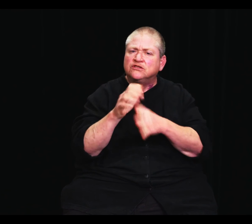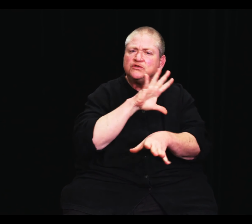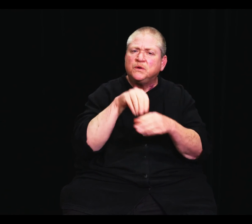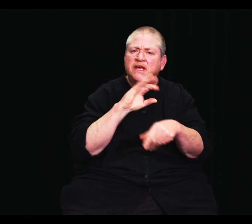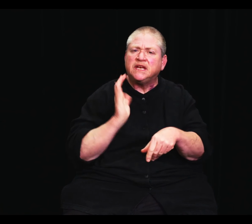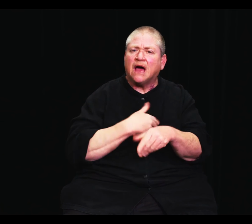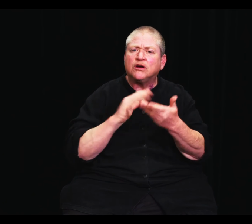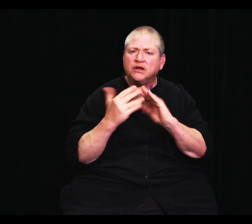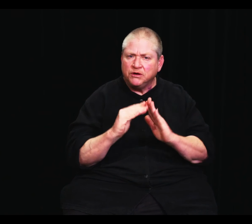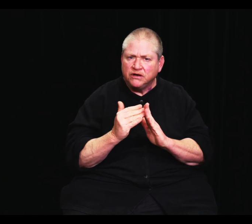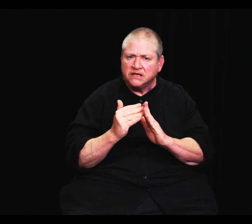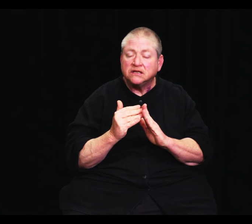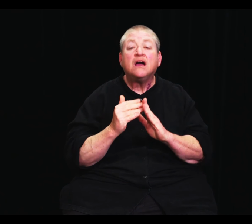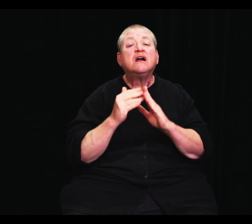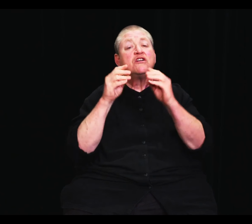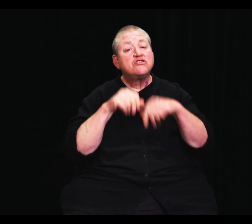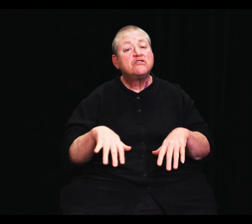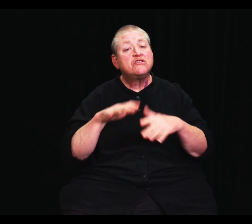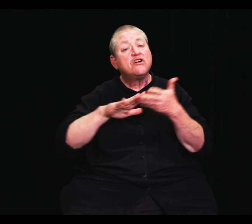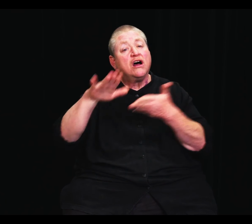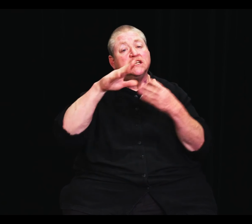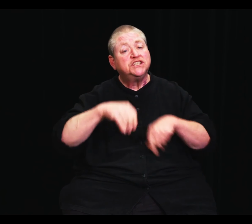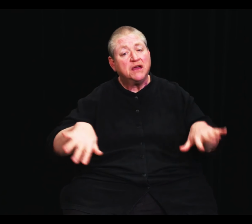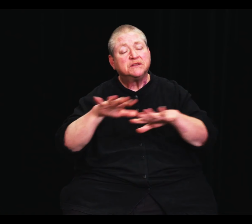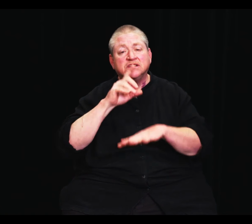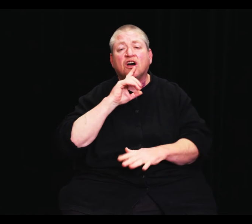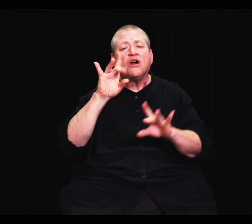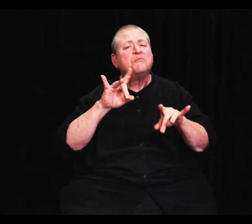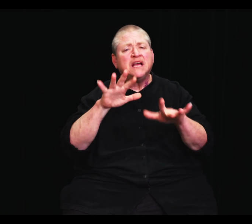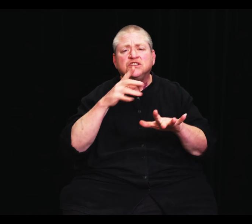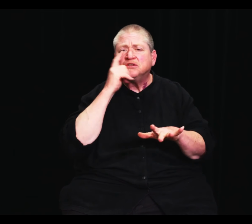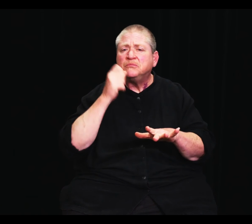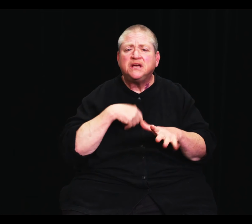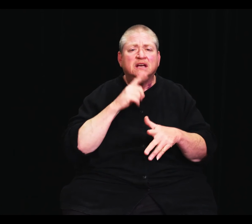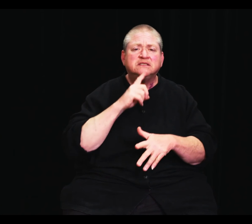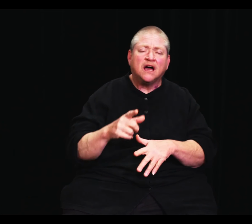This is where we became advocates for civil rights and powerful leaders in our communities.